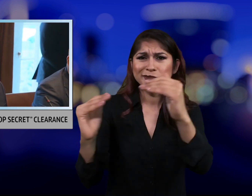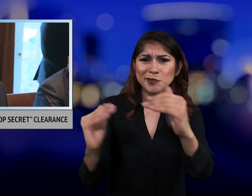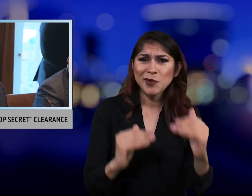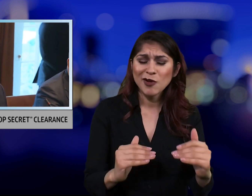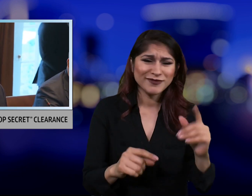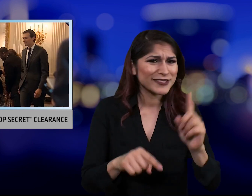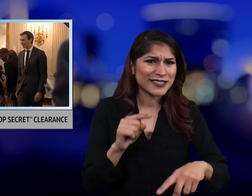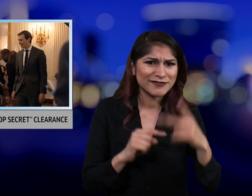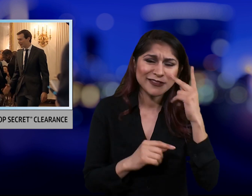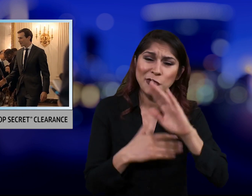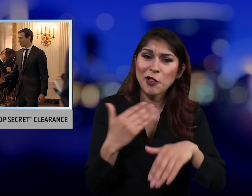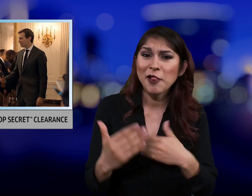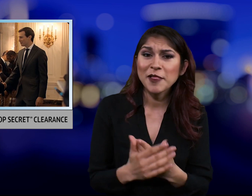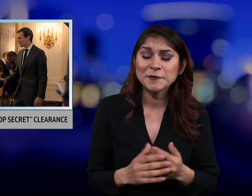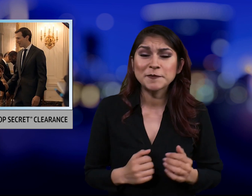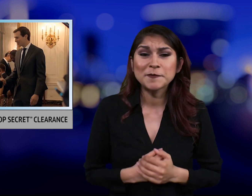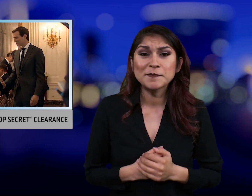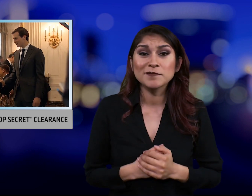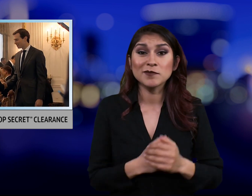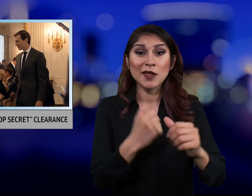limting their access to the nation's secrets.